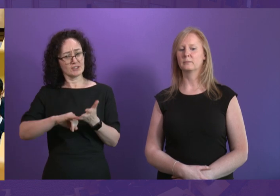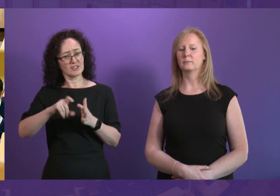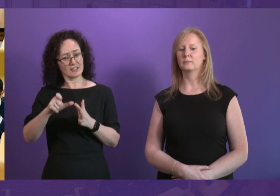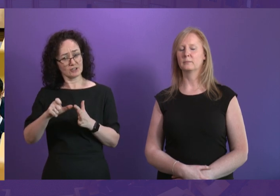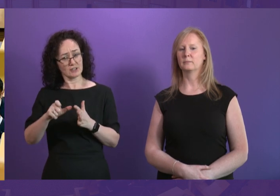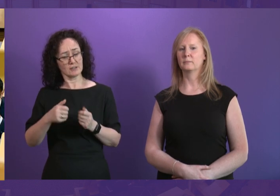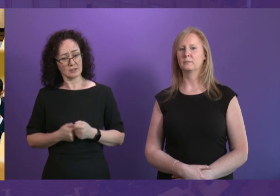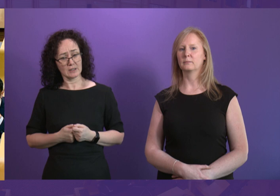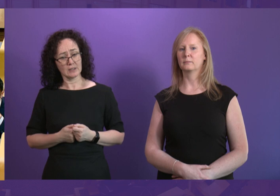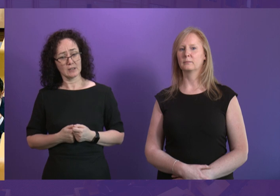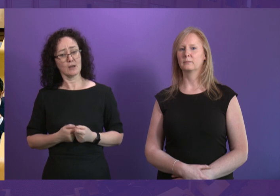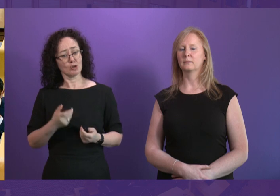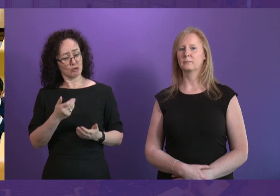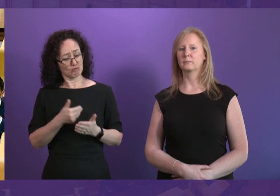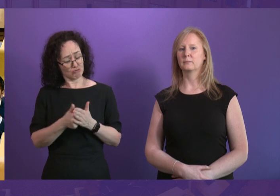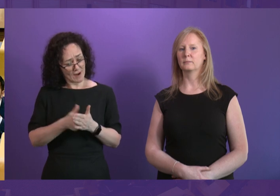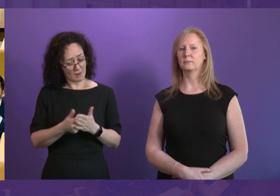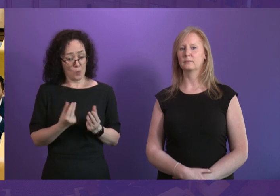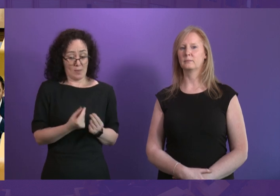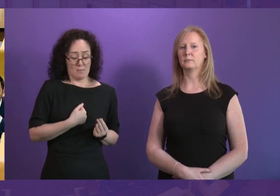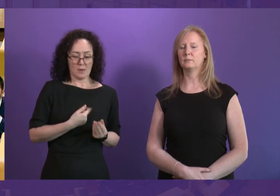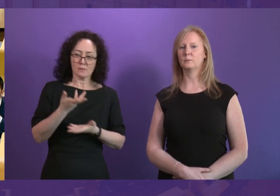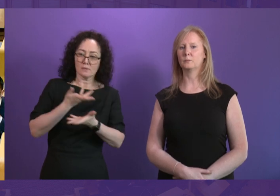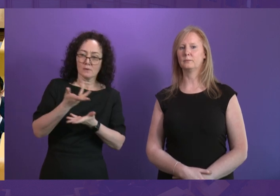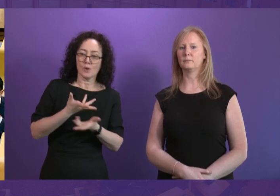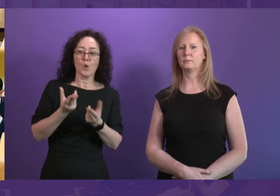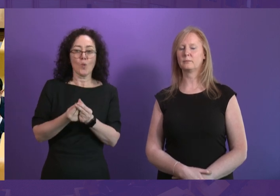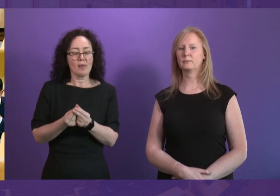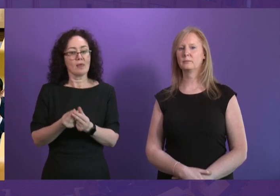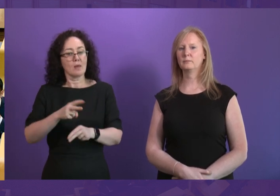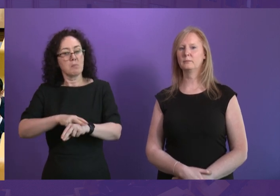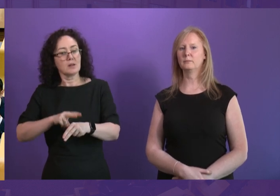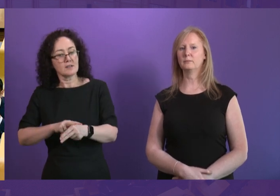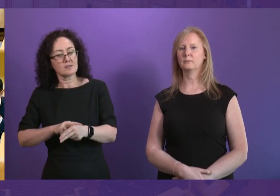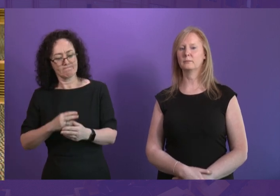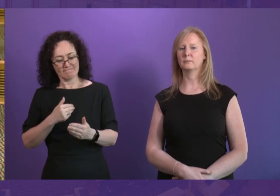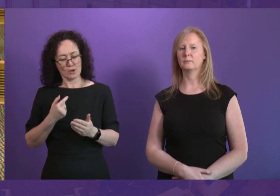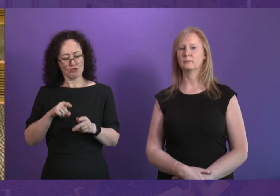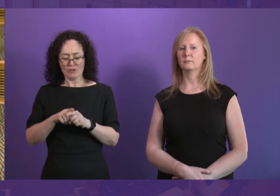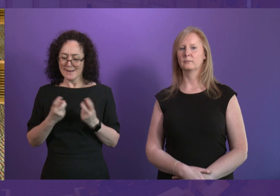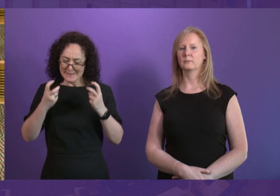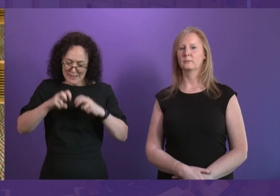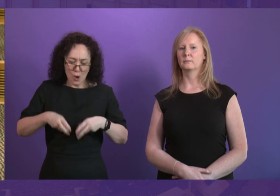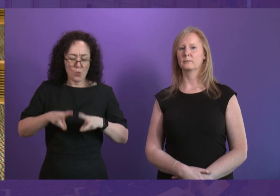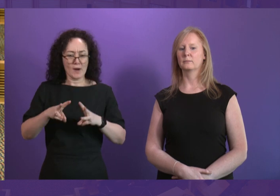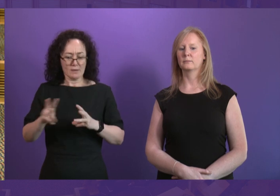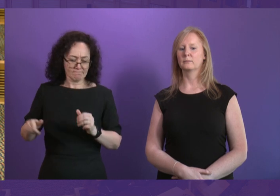Police Scotland on developments to do with serious and organised crime, and I am sure that the issue that Annie Wells has raised will continue to be a great priority. I think